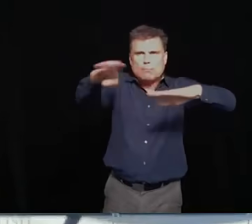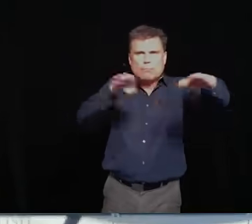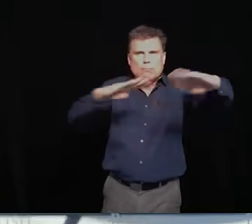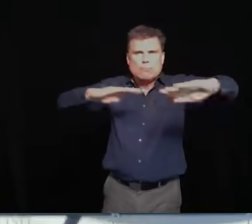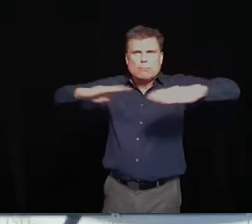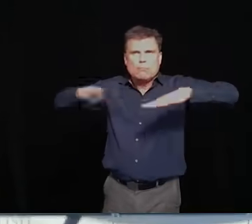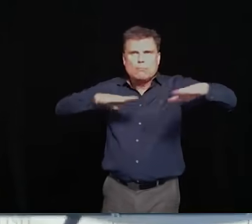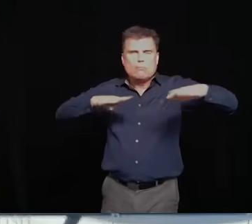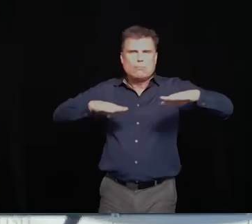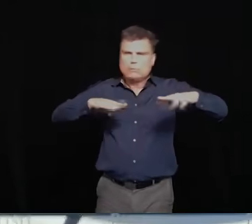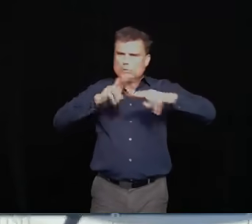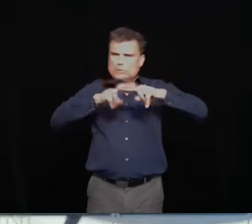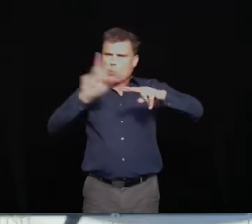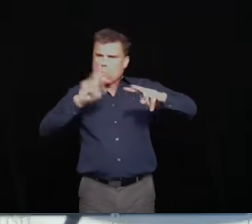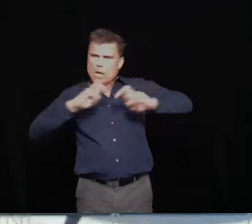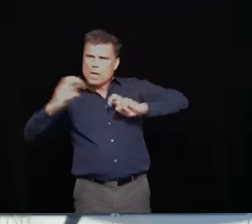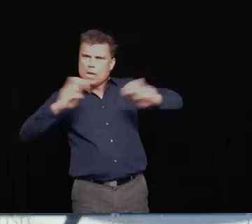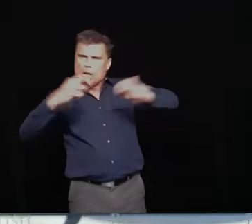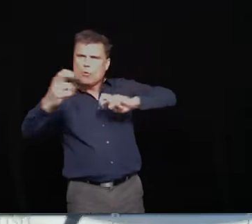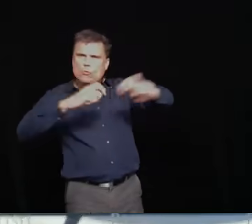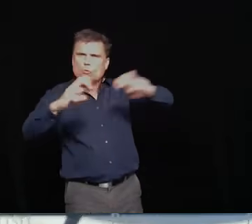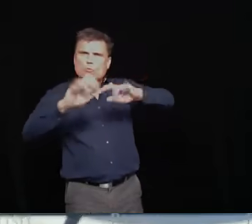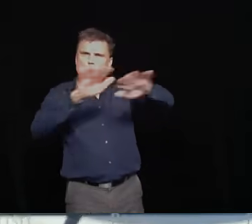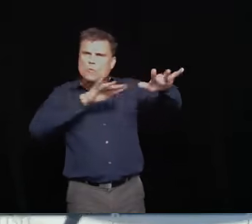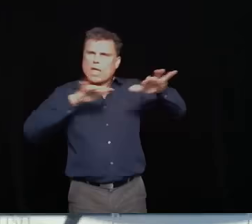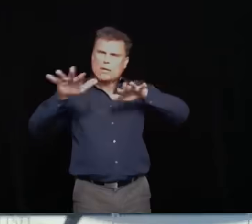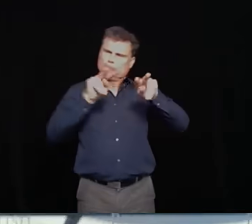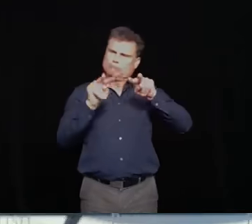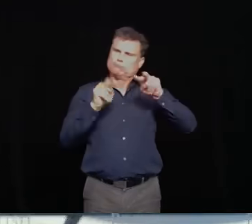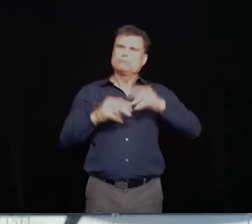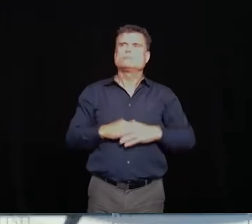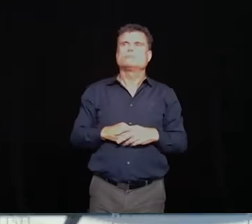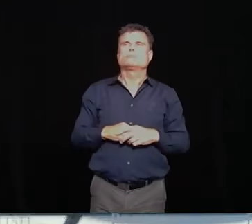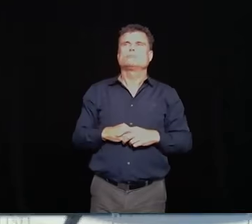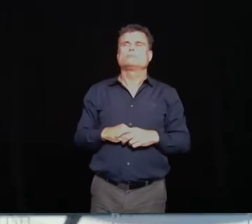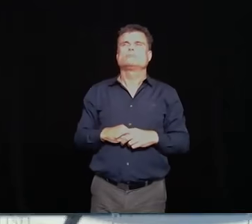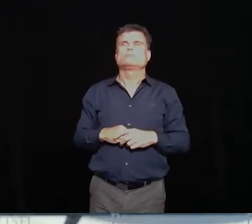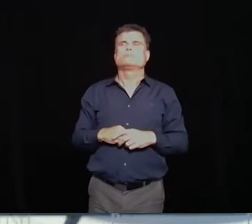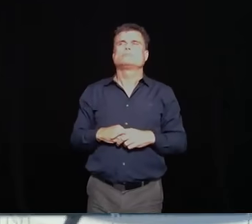You talked about community transmission being all over this place we are at right now